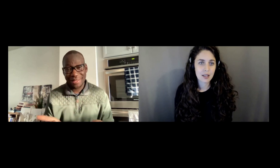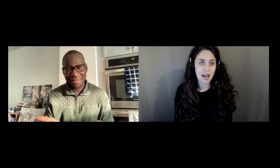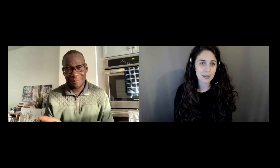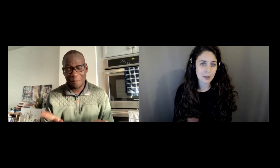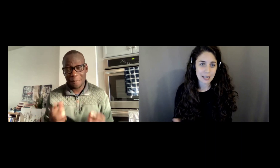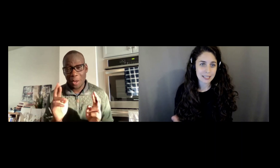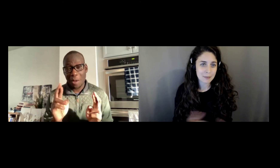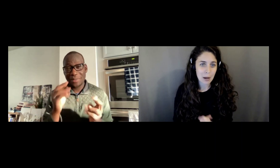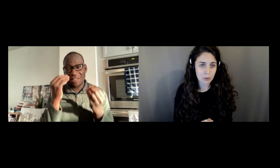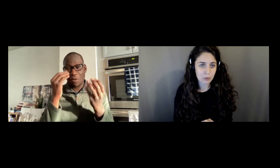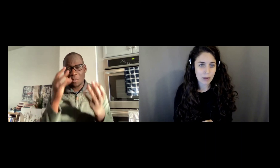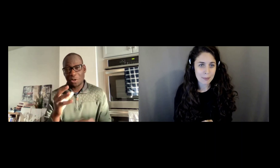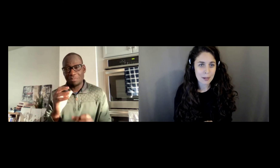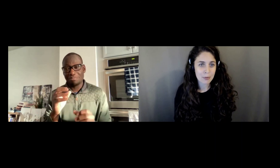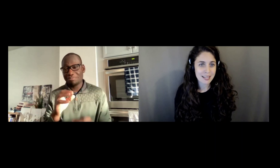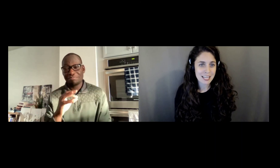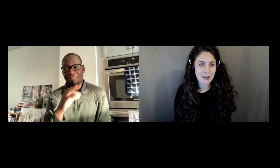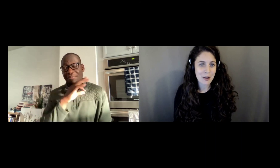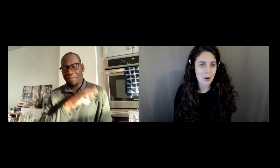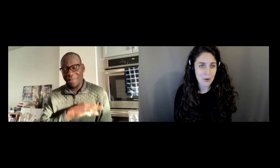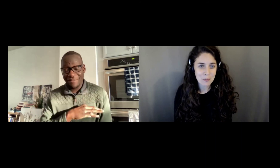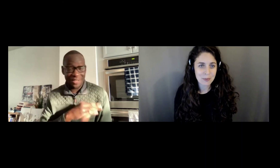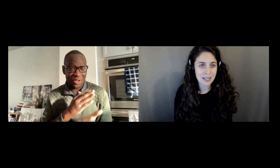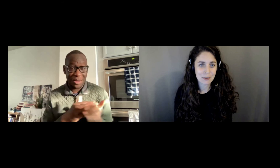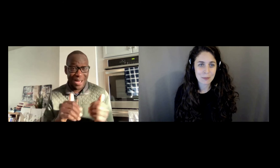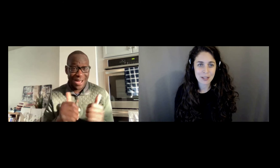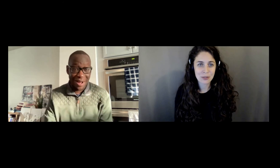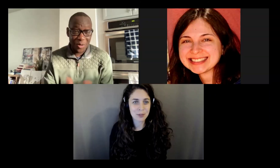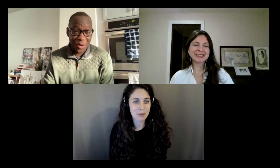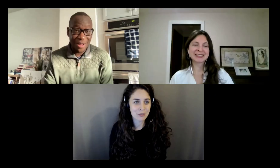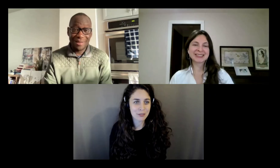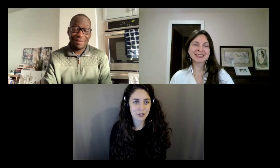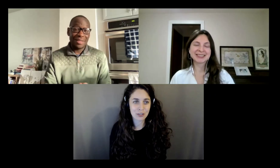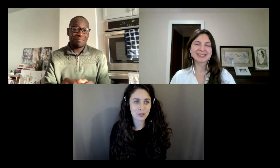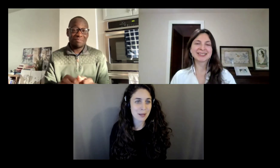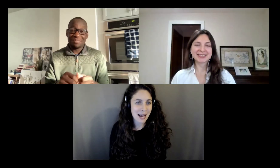I'll wrap it up right here. I hope the information was beneficial somehow.